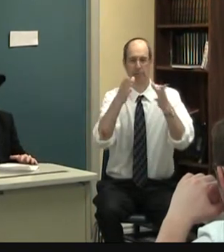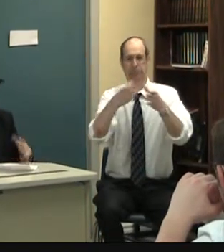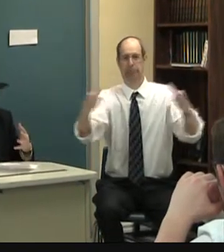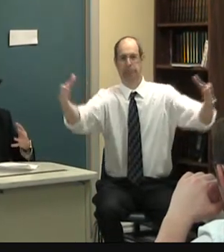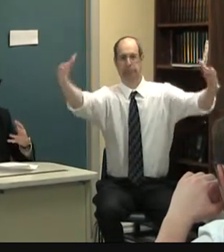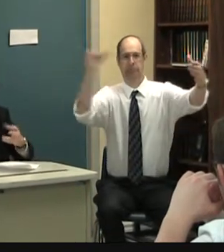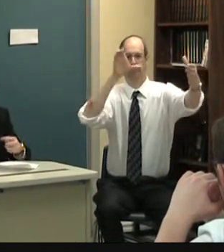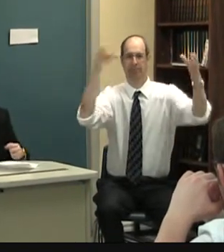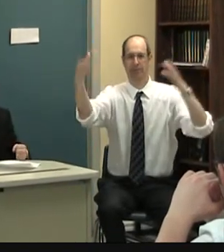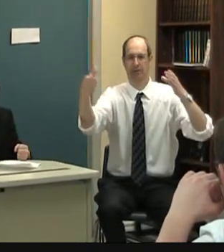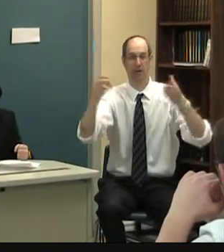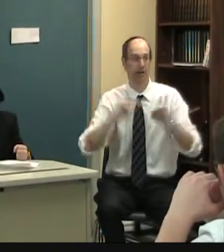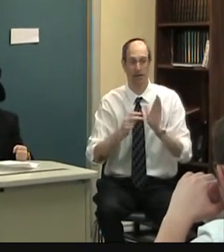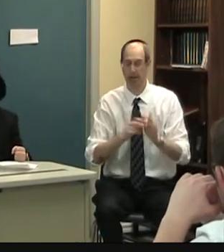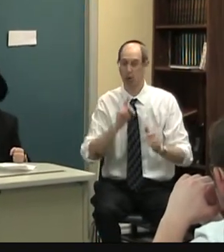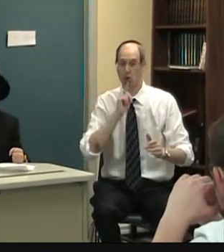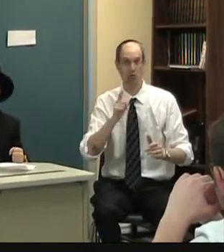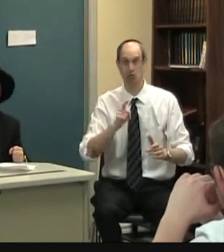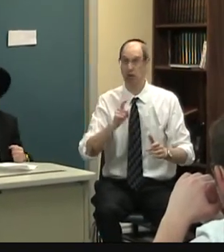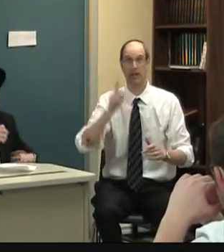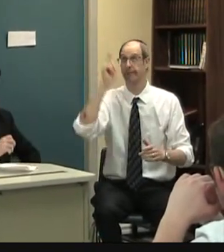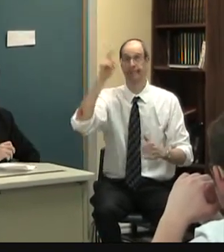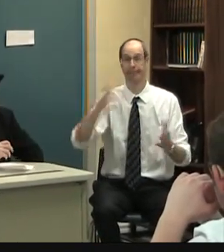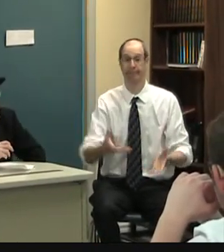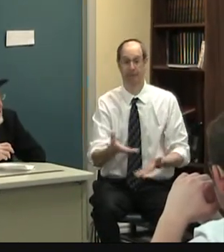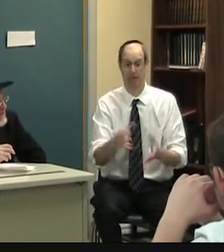does it mean that i come smart more actually of the mountain and help it over their heads